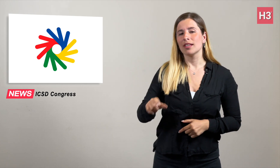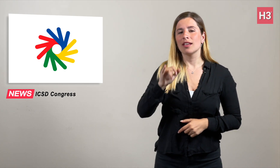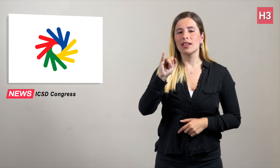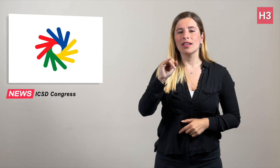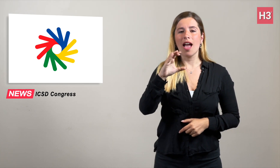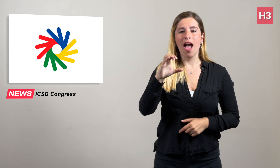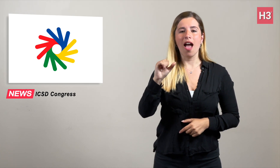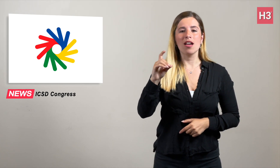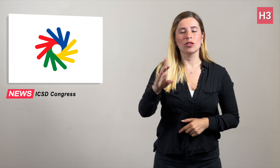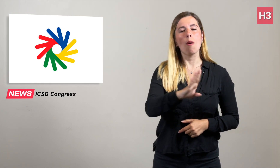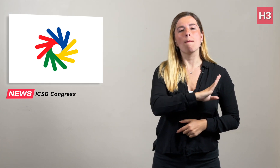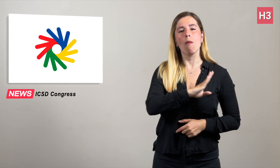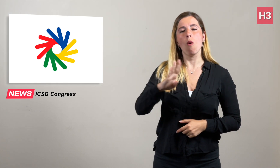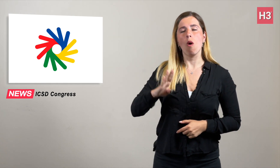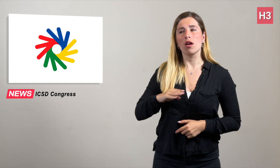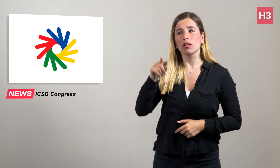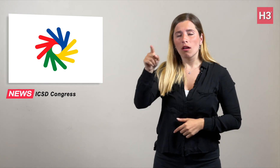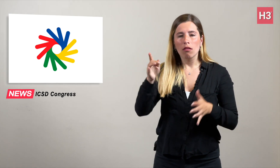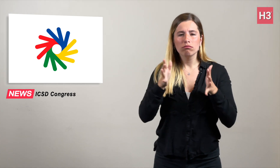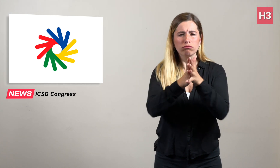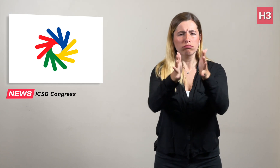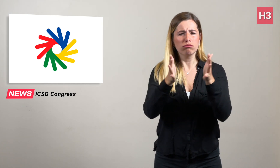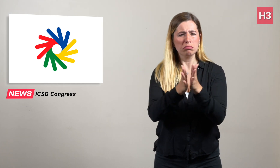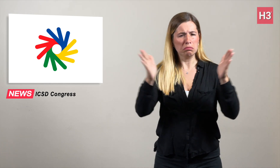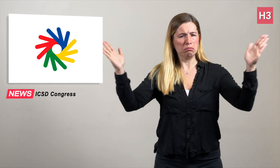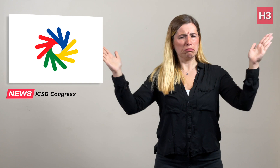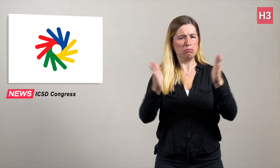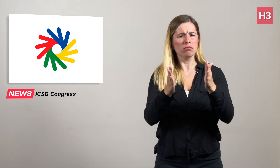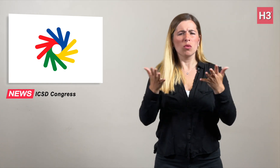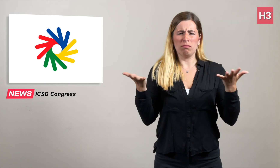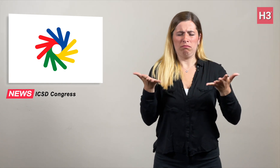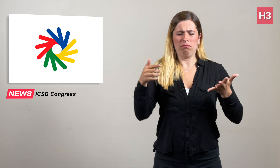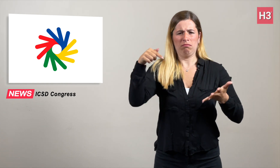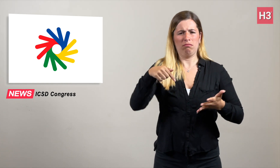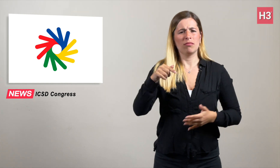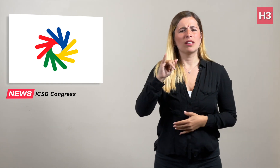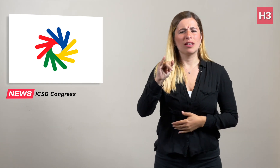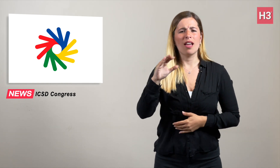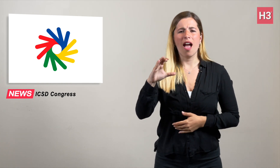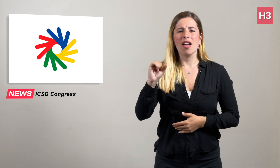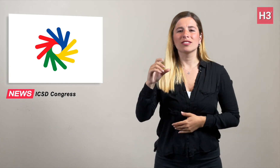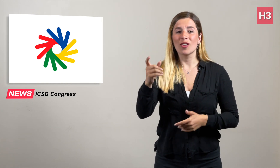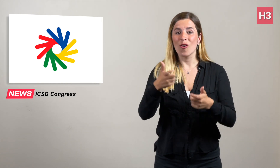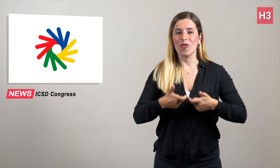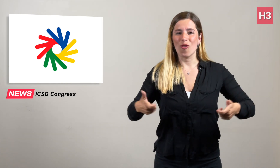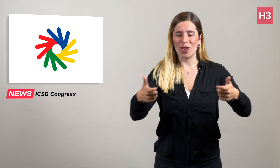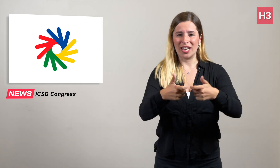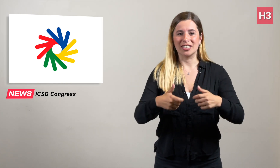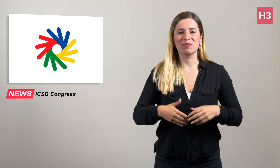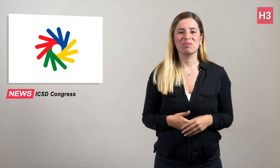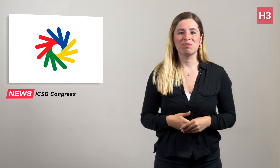on the ICSD Board to give a summary about the ICSD Congress’ new situation.